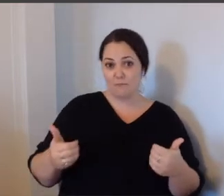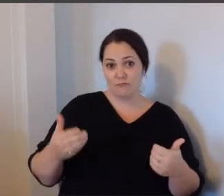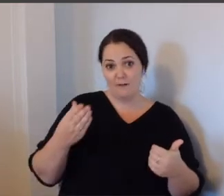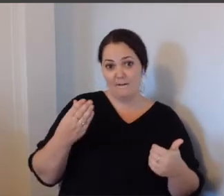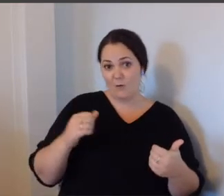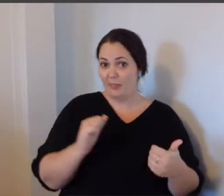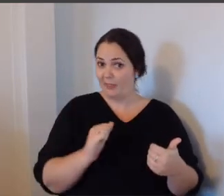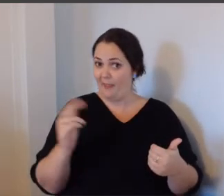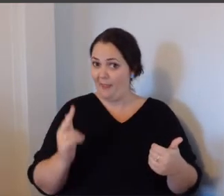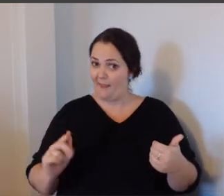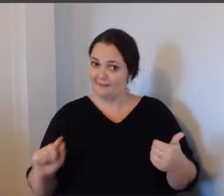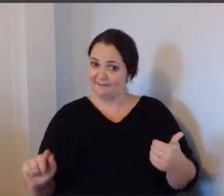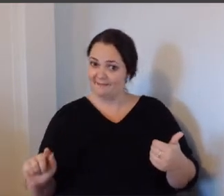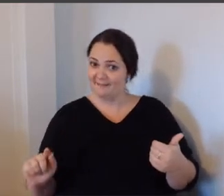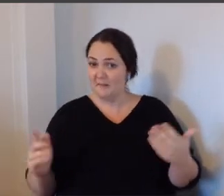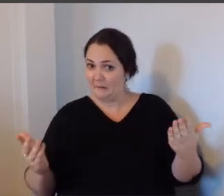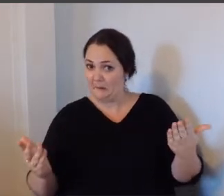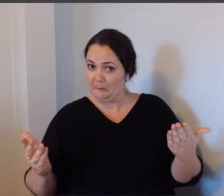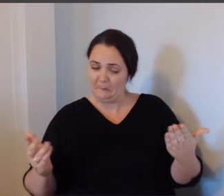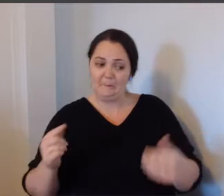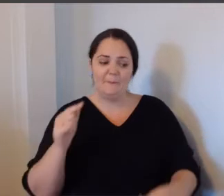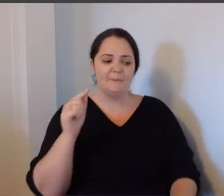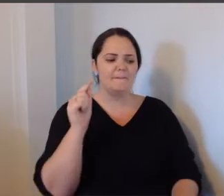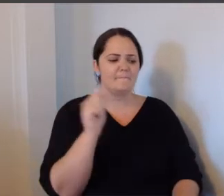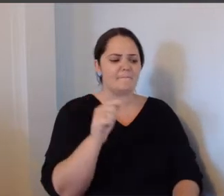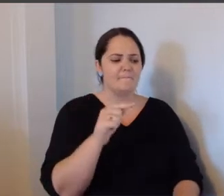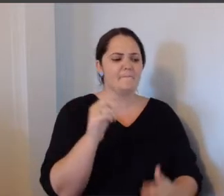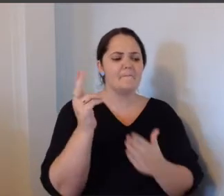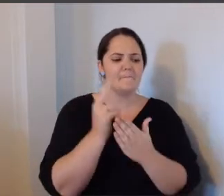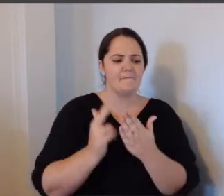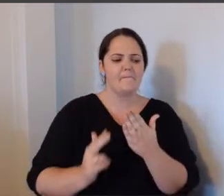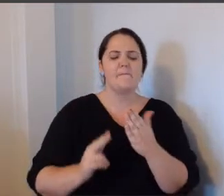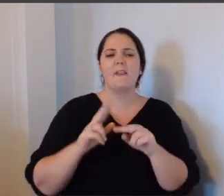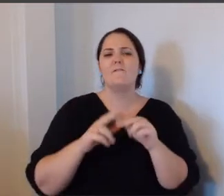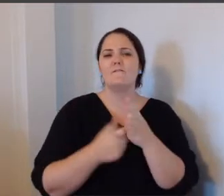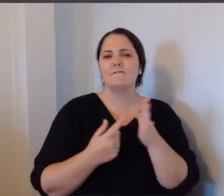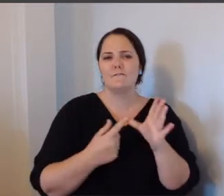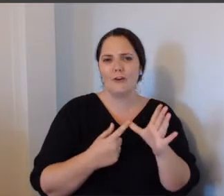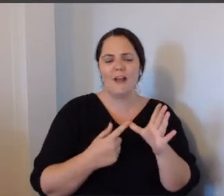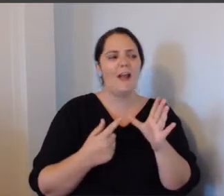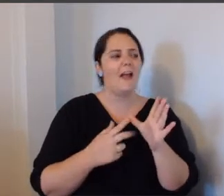painting is directly from the exhibition, that's currently on show and shows the beloved painter